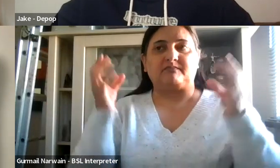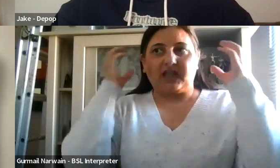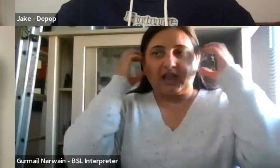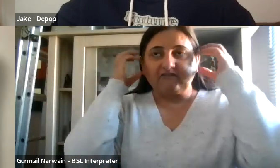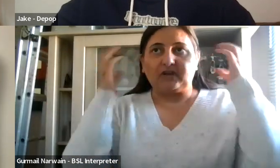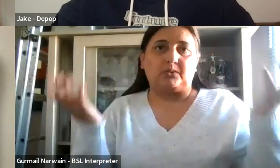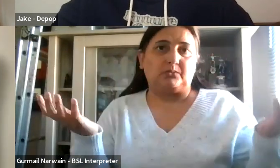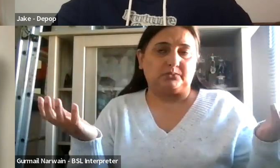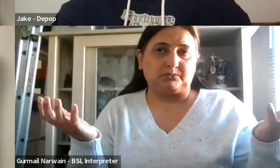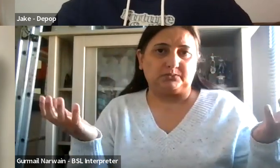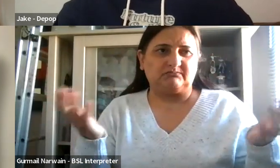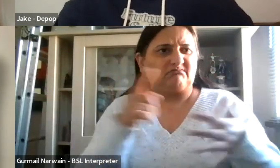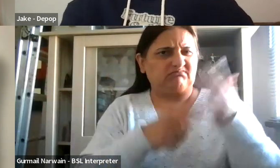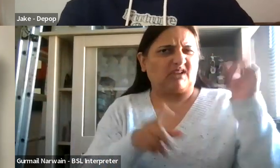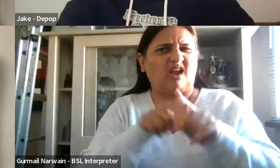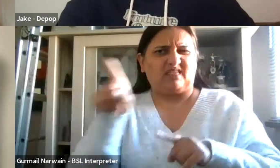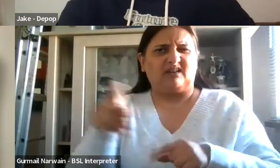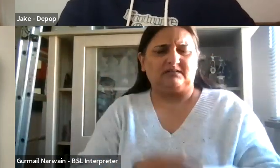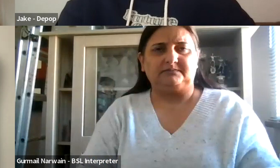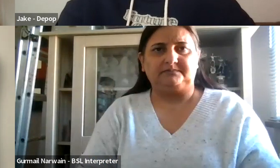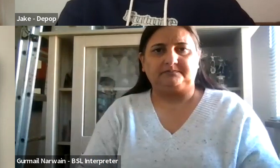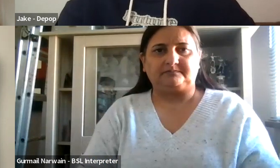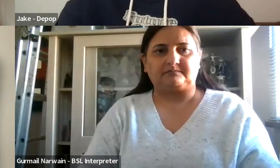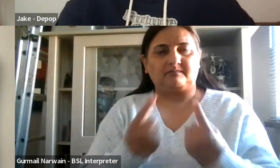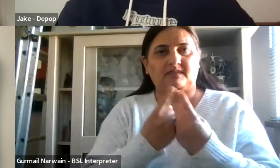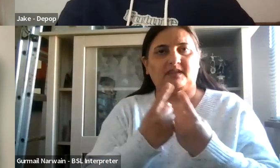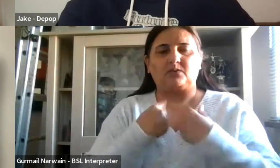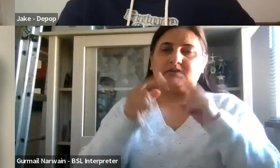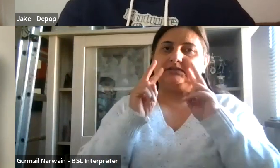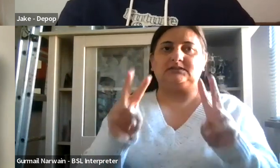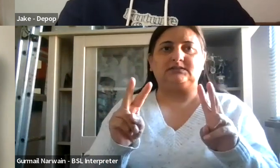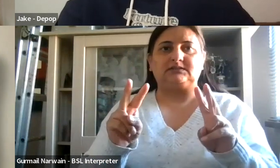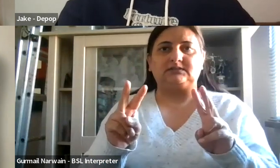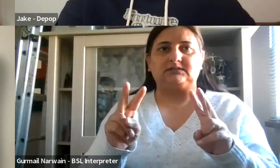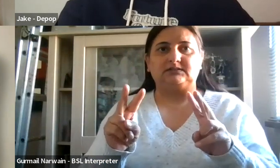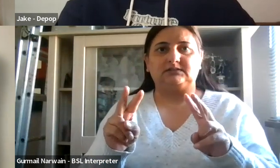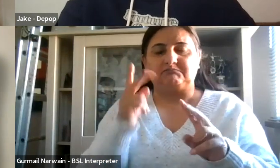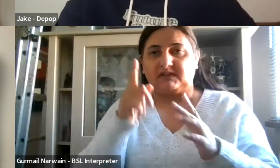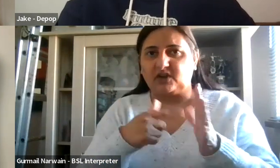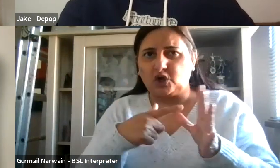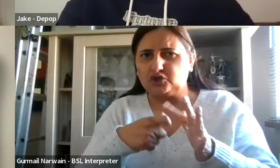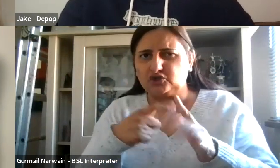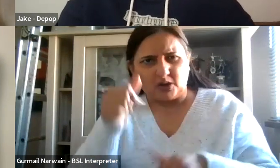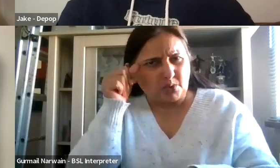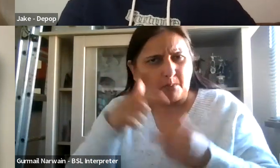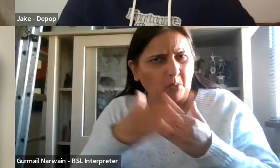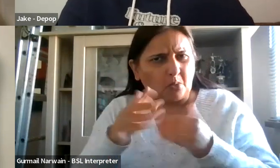All of those kind of things are things that we see don't know. Jake. If there's any other ones you're aware of. I have seen more of those recently, dint headphones are the things we see,